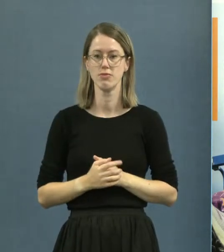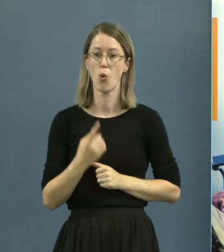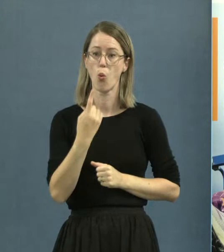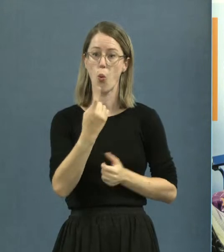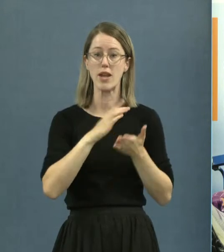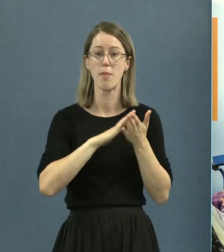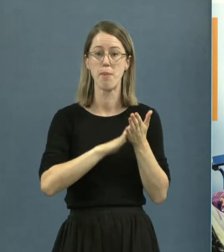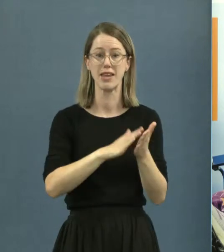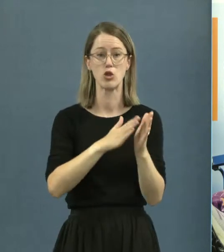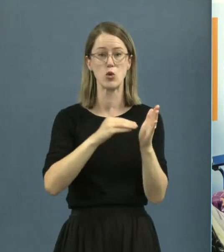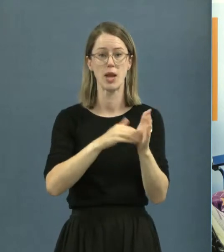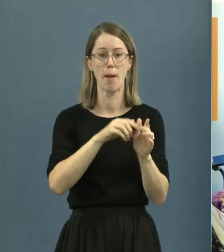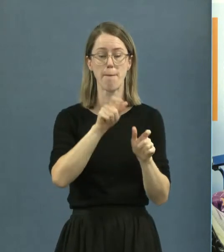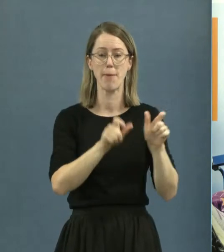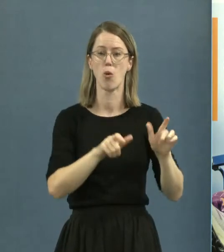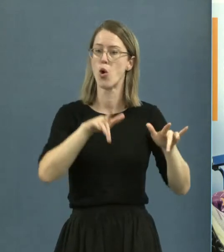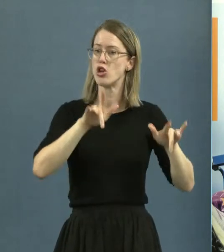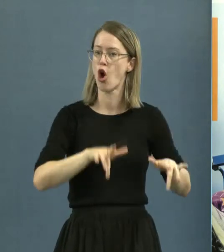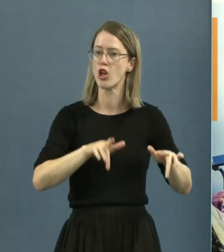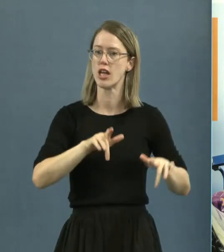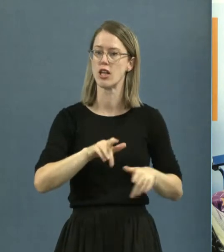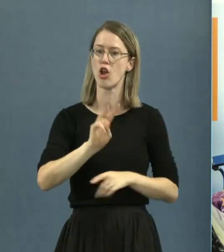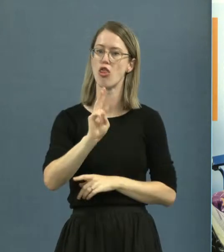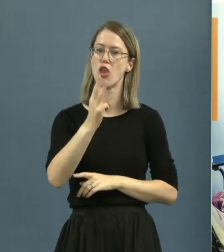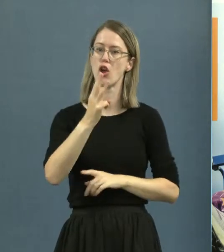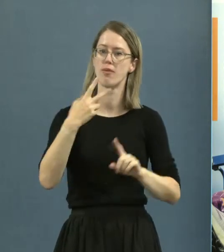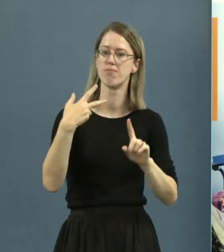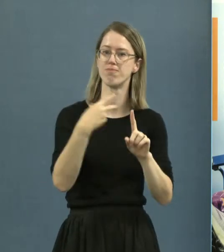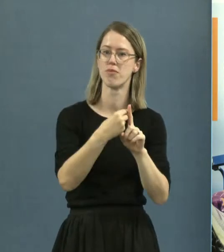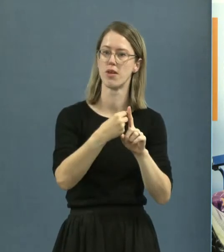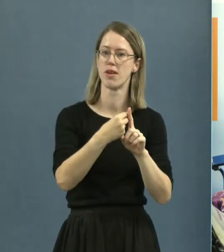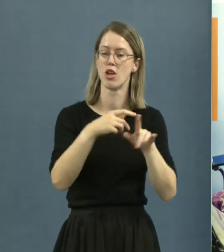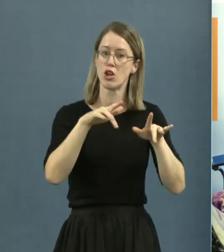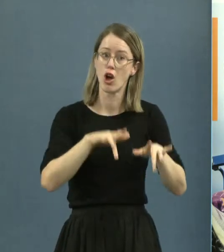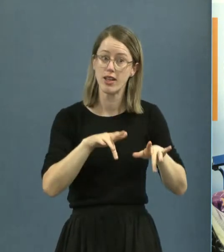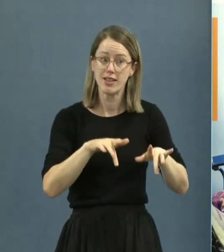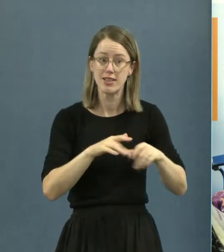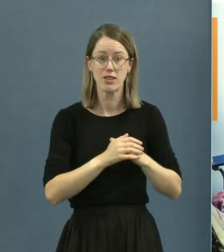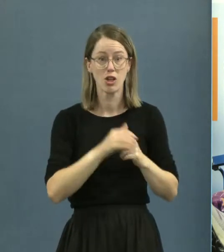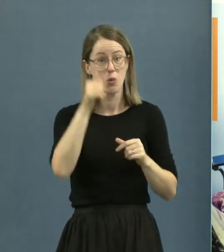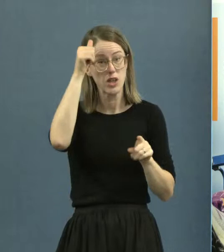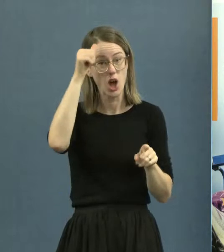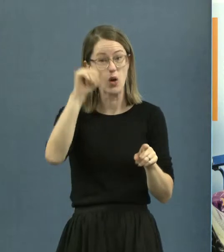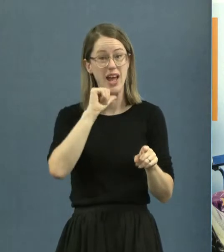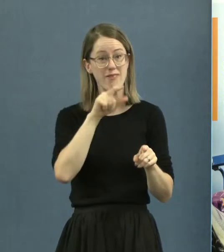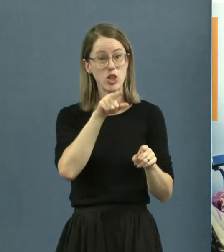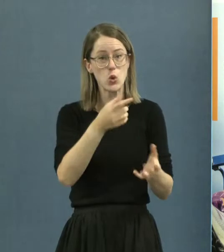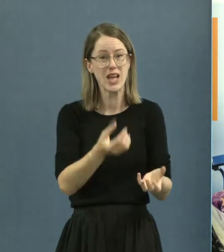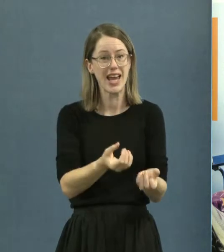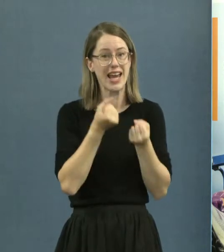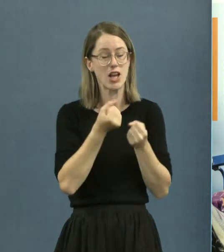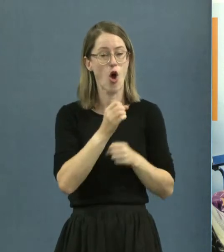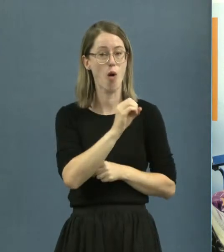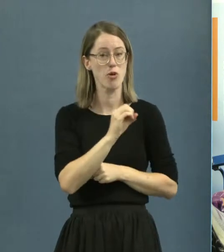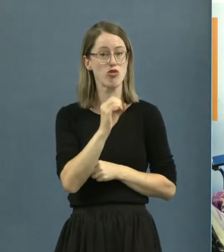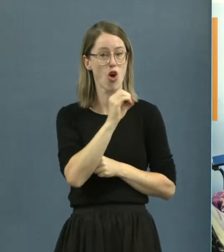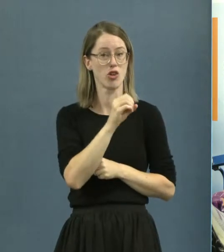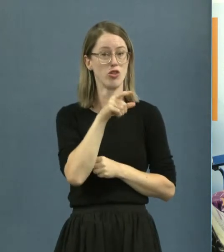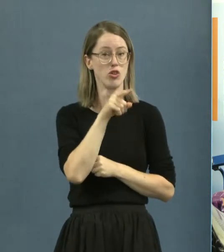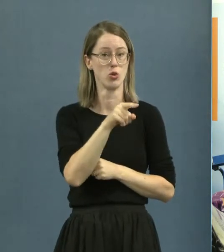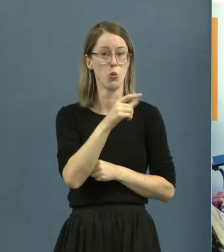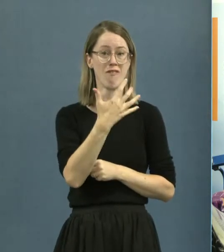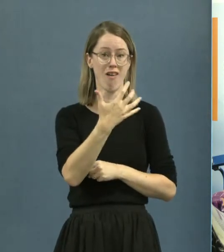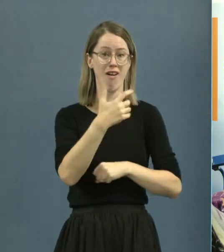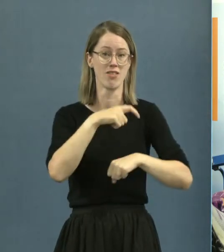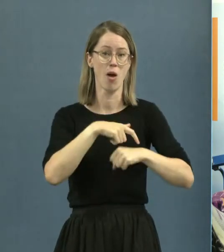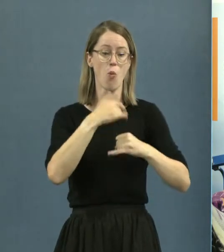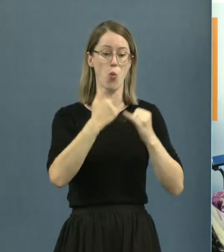tested when you have symptoms